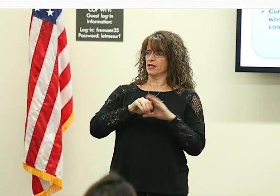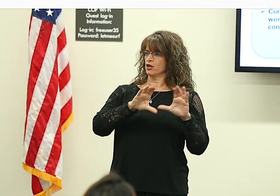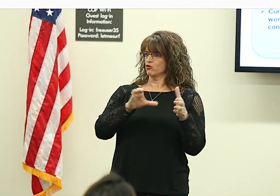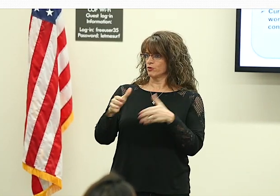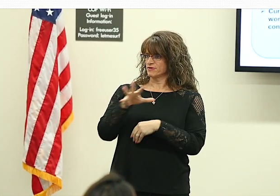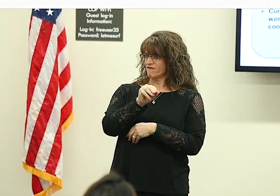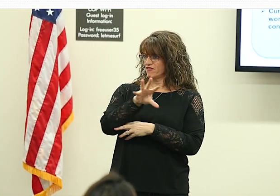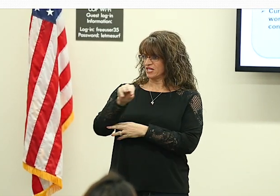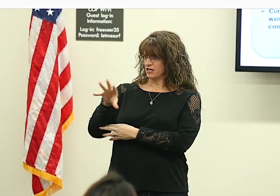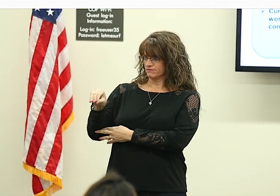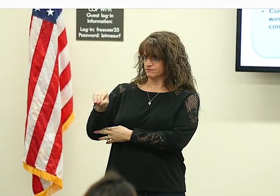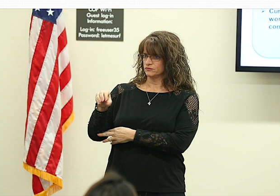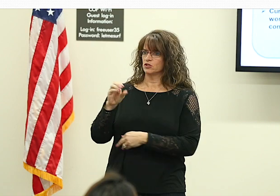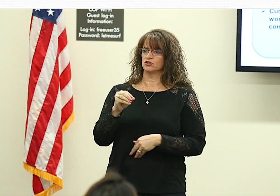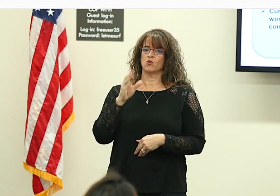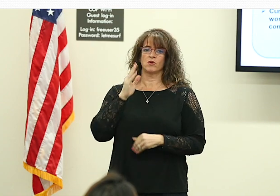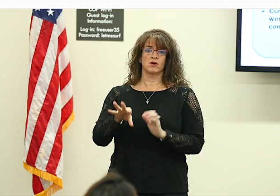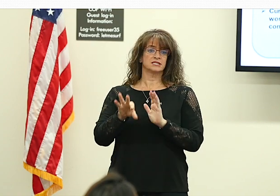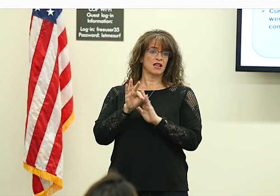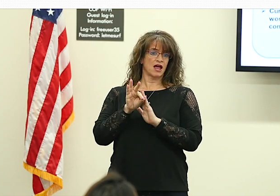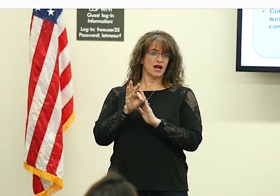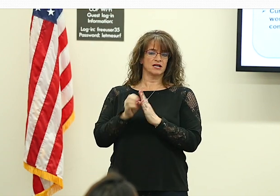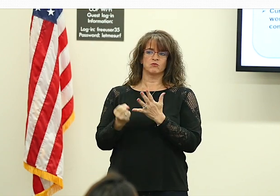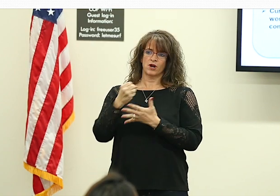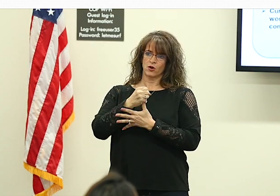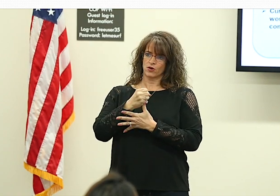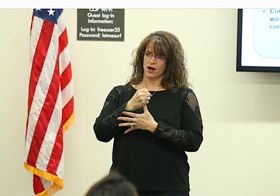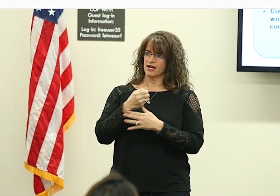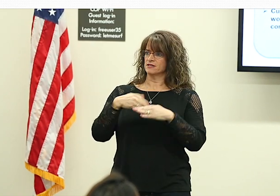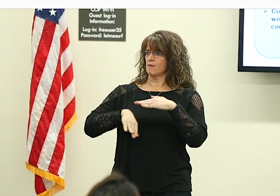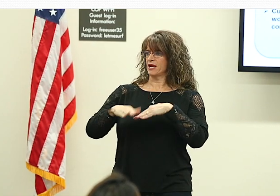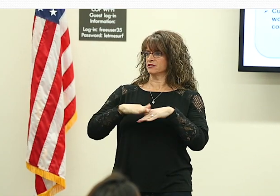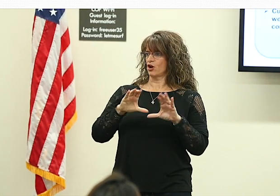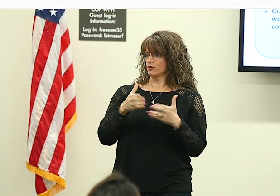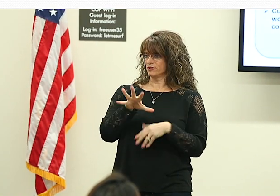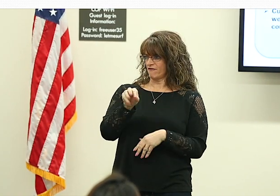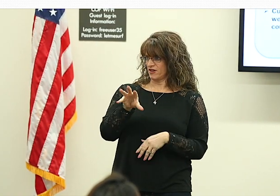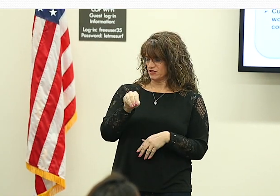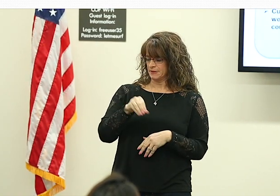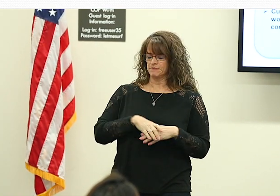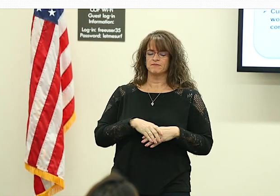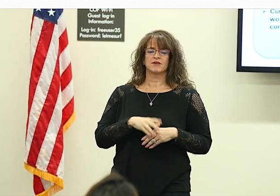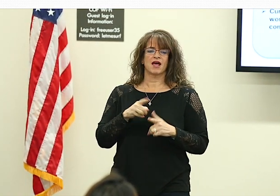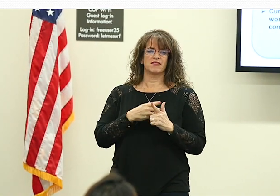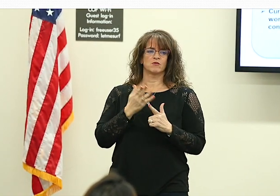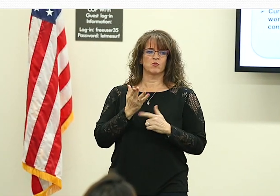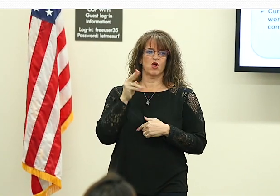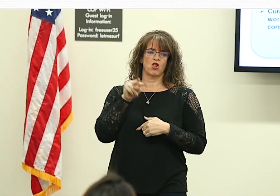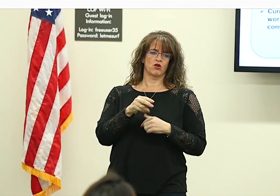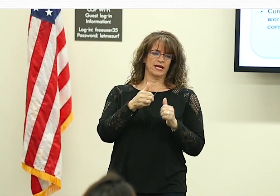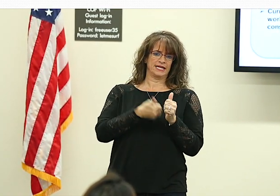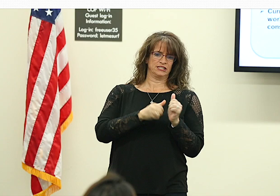So we'll prioritize in groups of 50, and then look at each one of those. But we're still working out